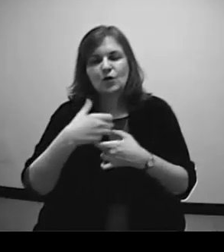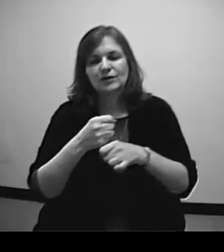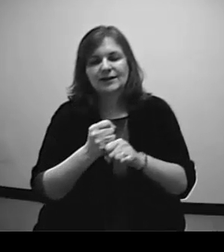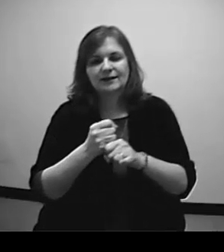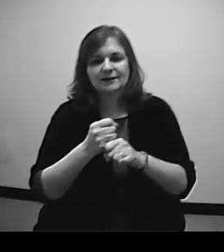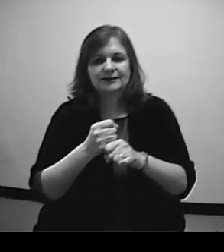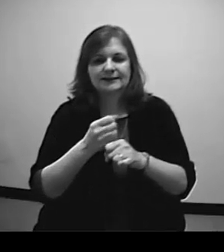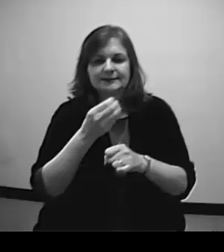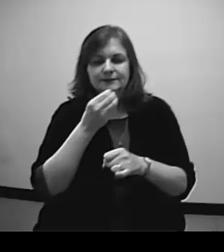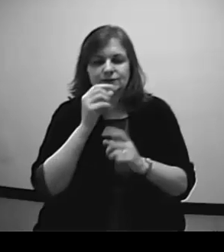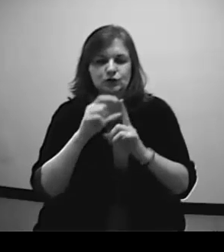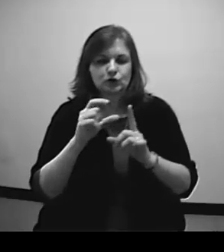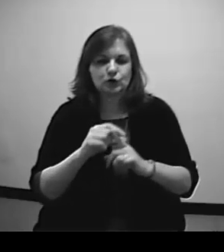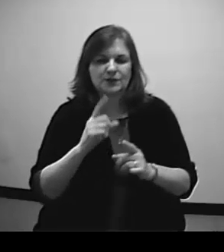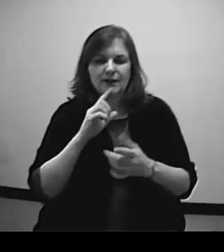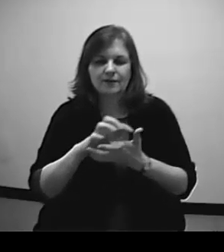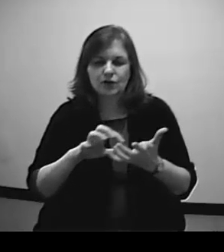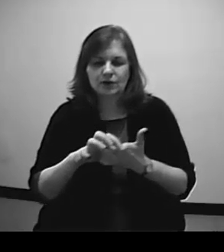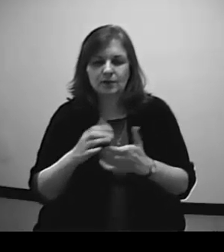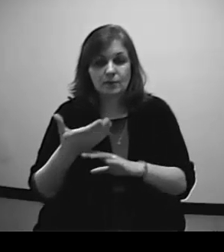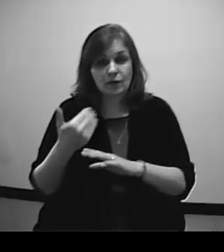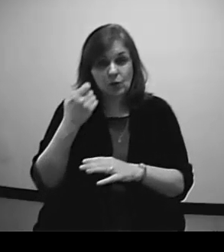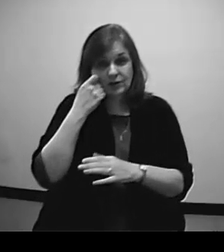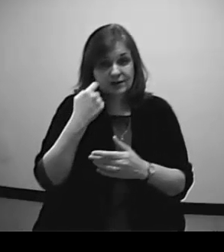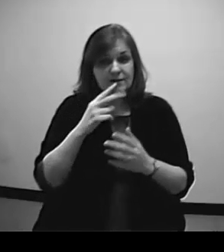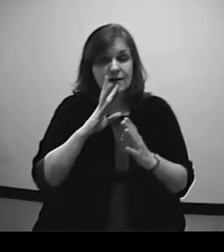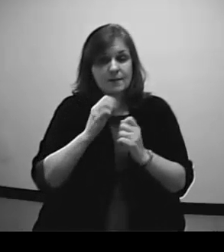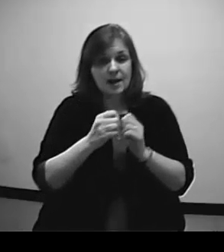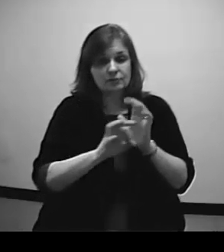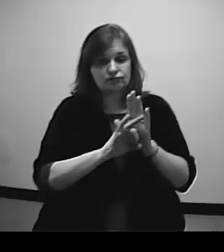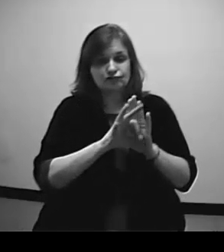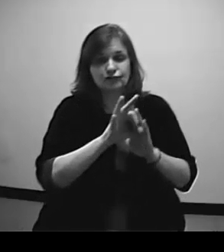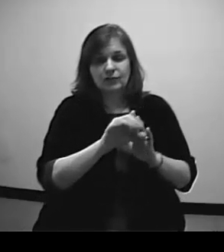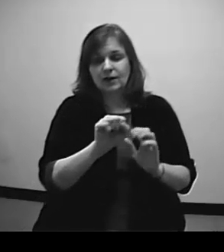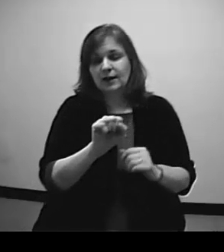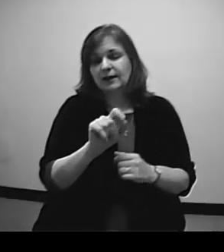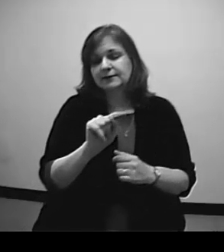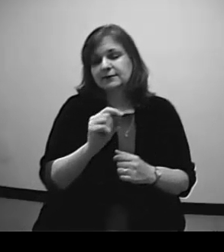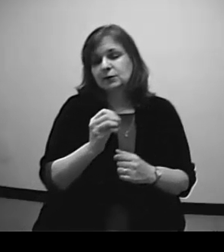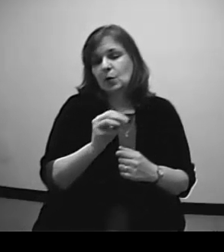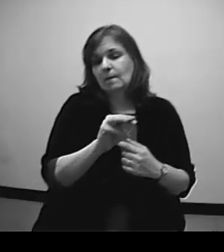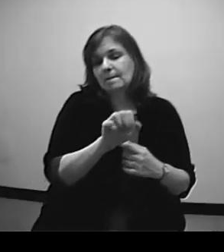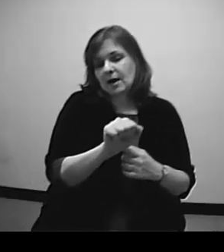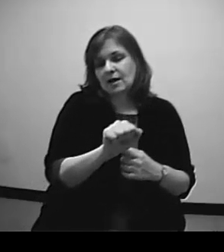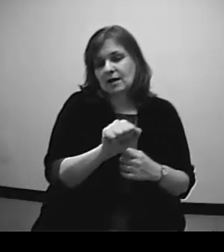terms become confusing -- we just talked about STOMA